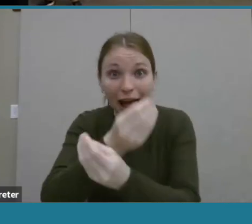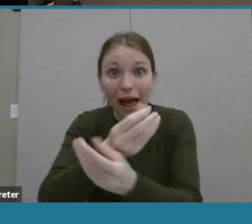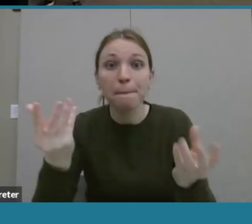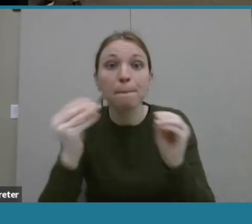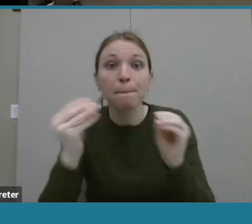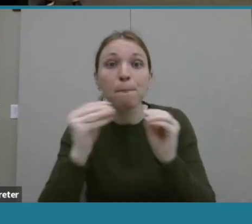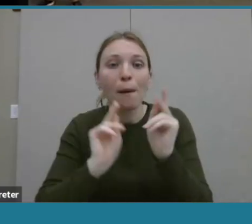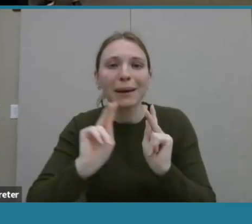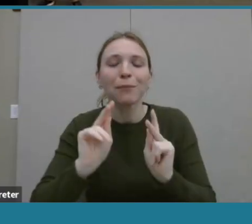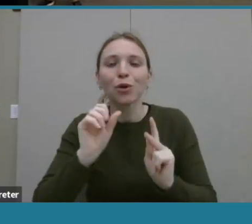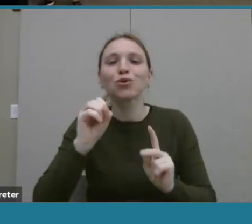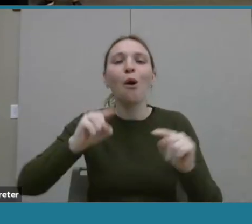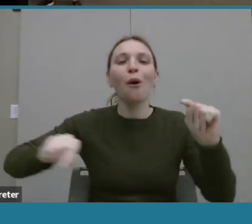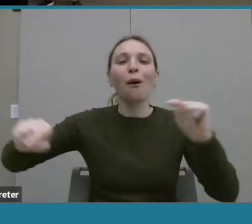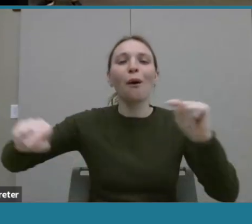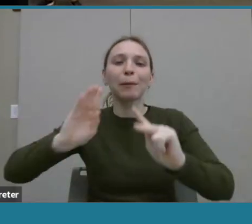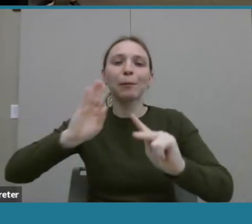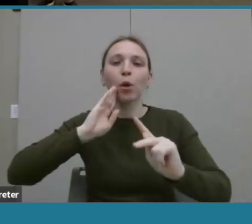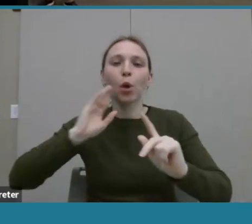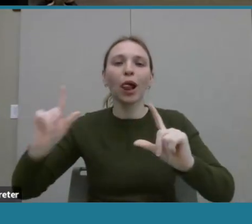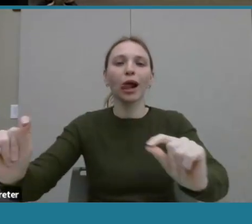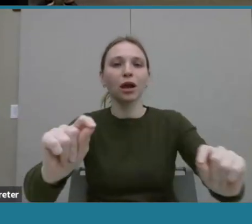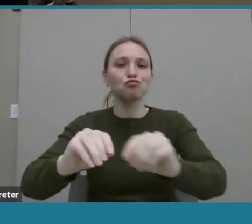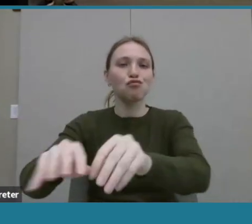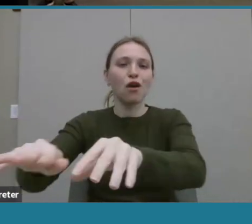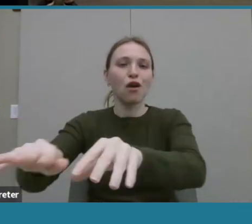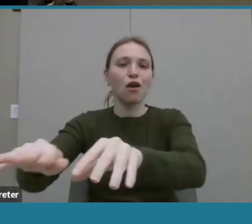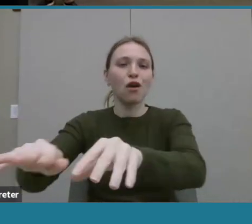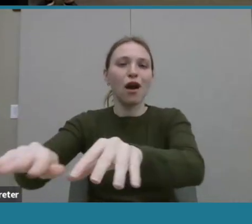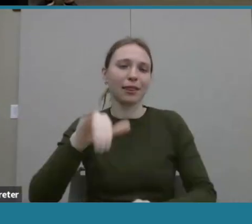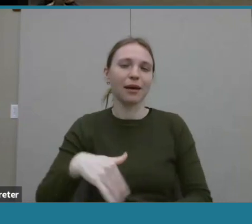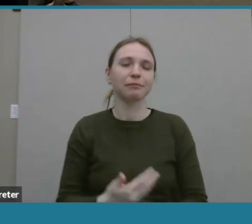little bit of word of mouth that way too. But yeah, one thing I know that Bill mentioned also that